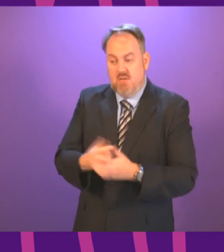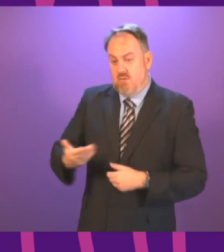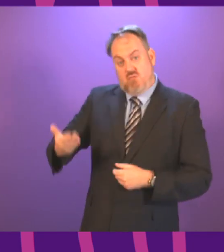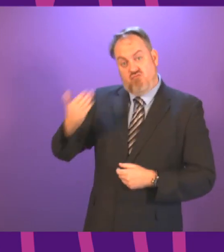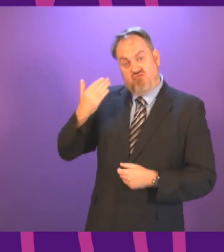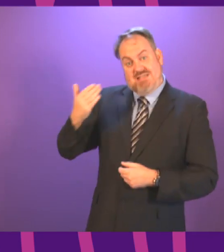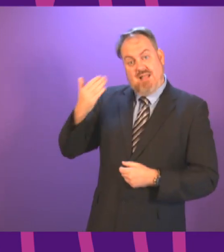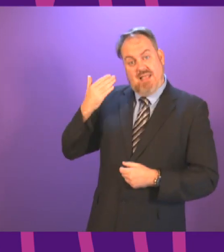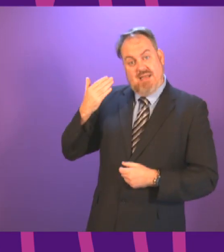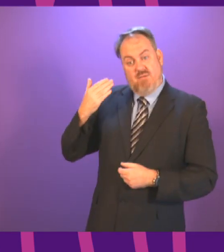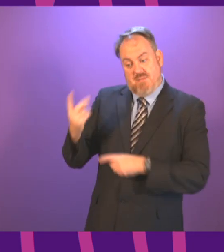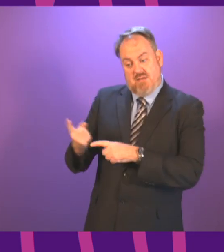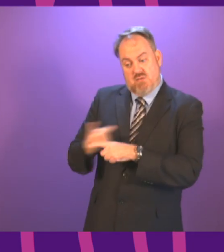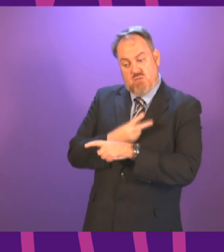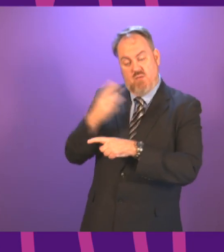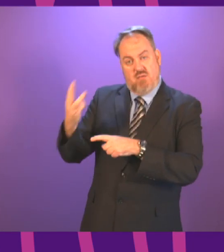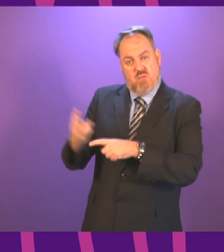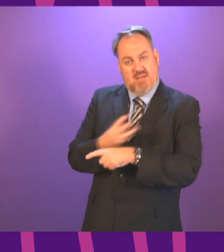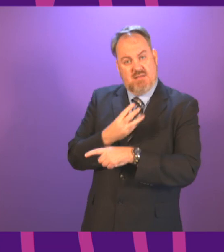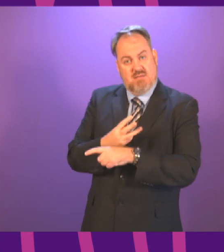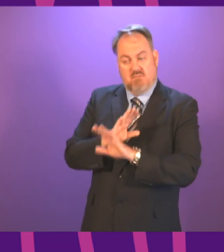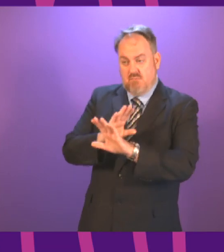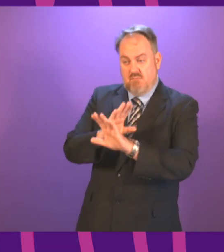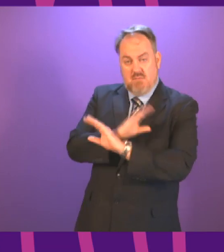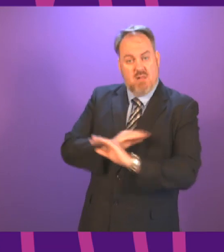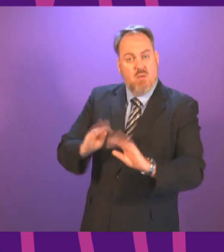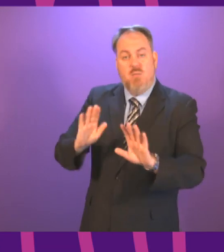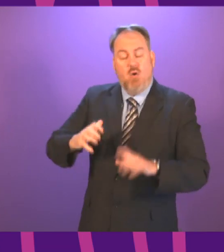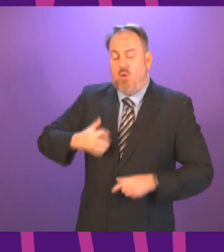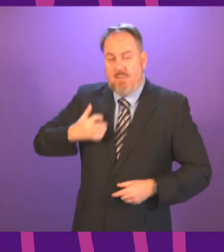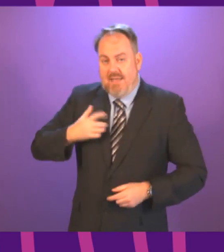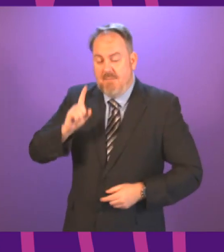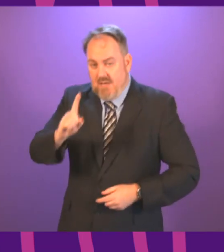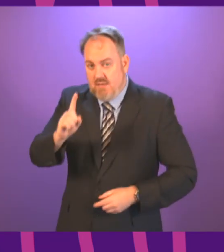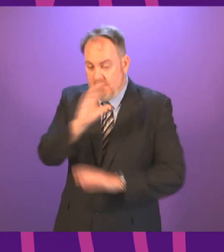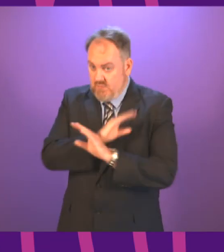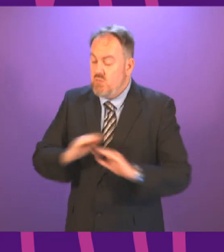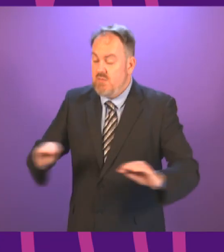Over recent weeks I have faced—this is not a complaint, because it is an entirely legitimate